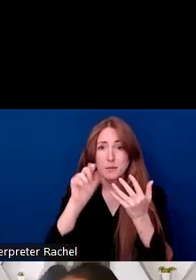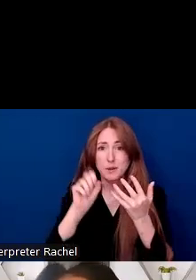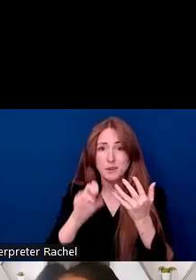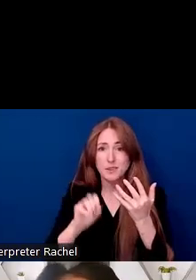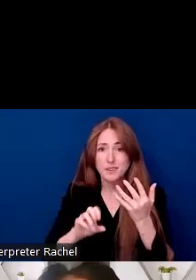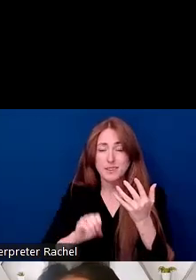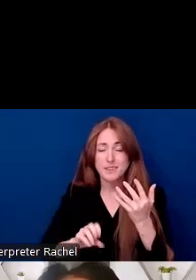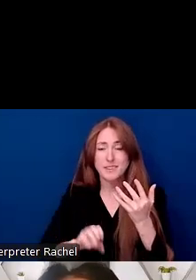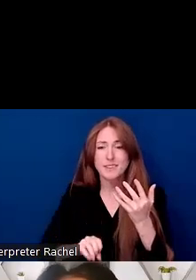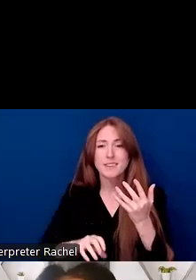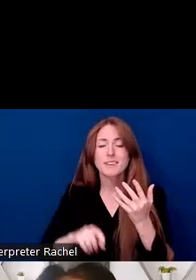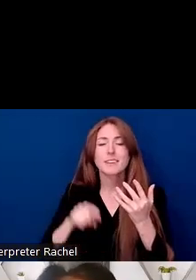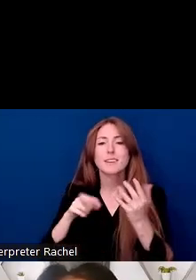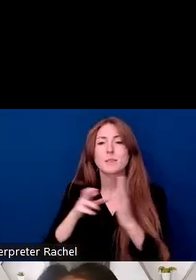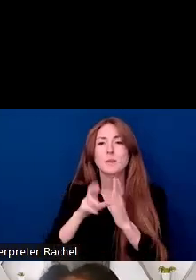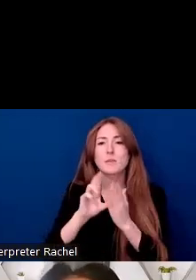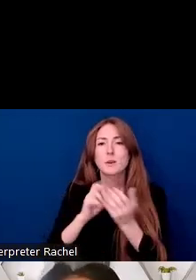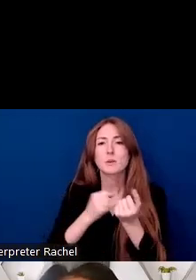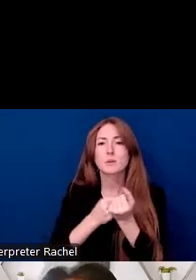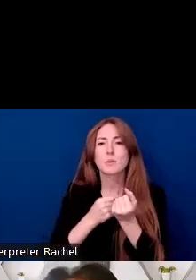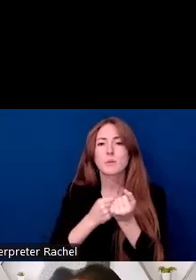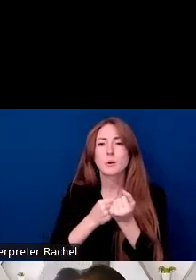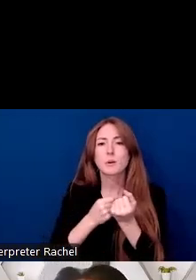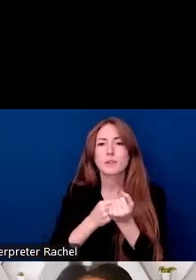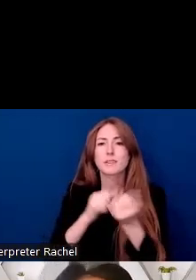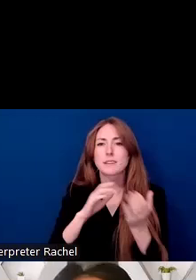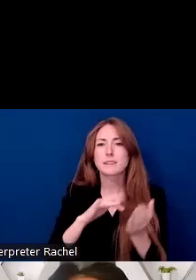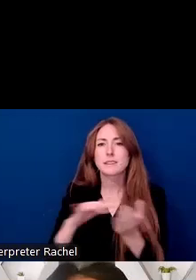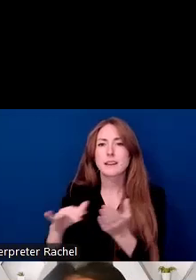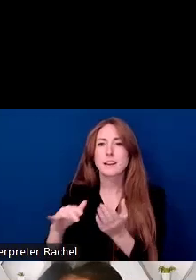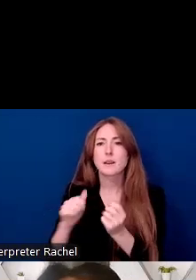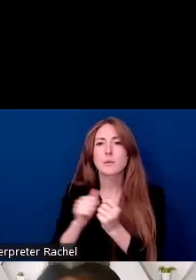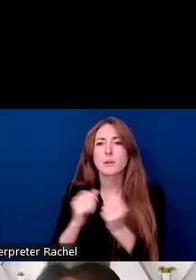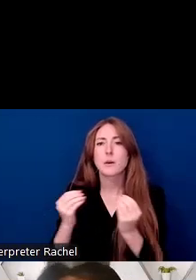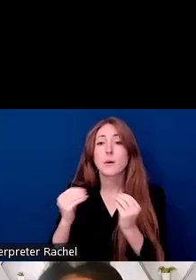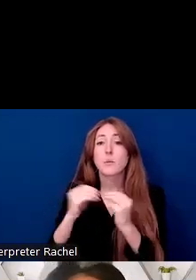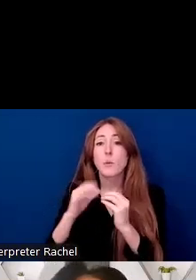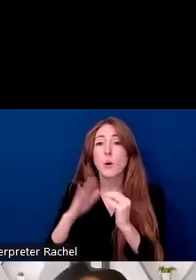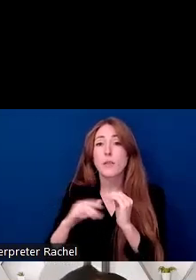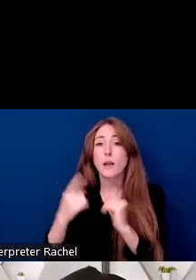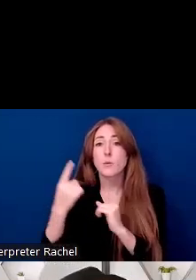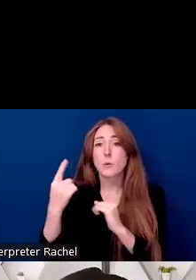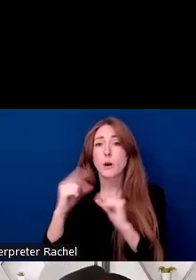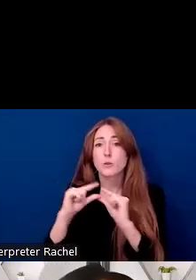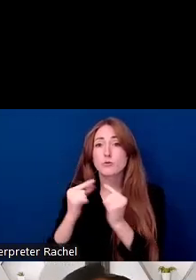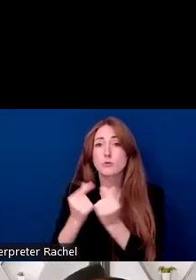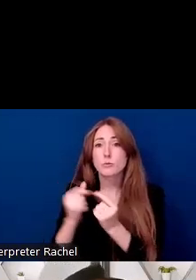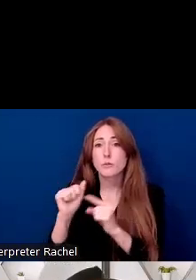supports designing a study with more than one group of practitioners with a controlled arm,